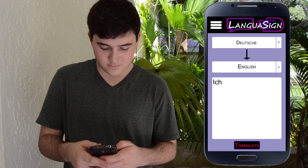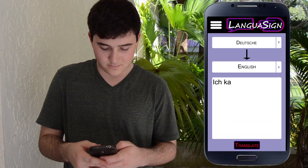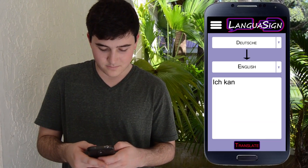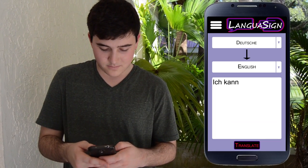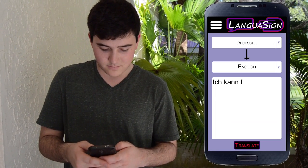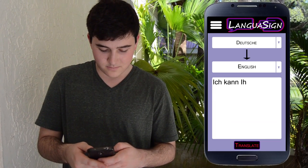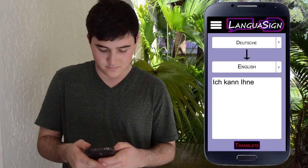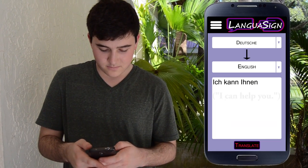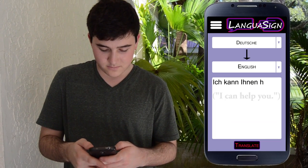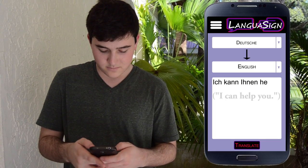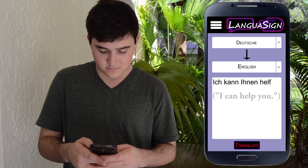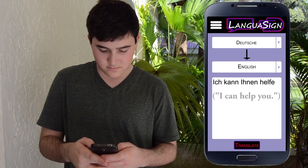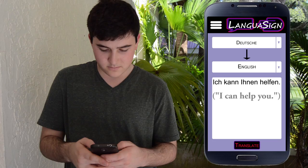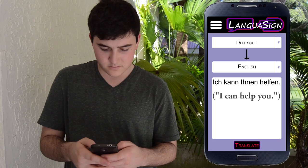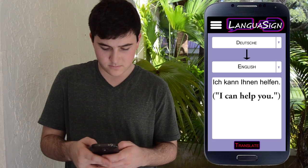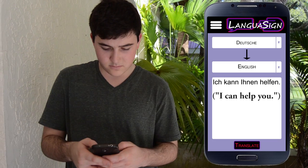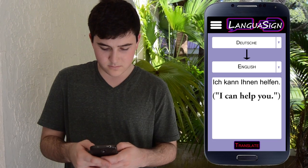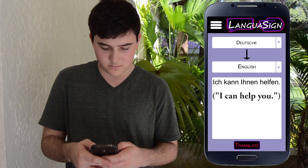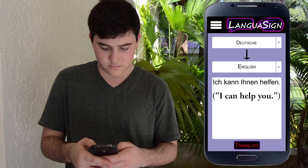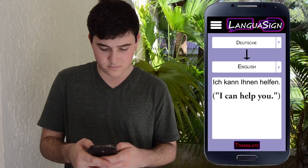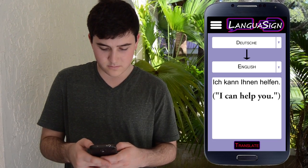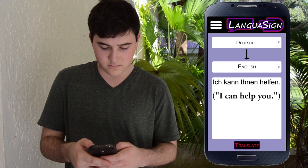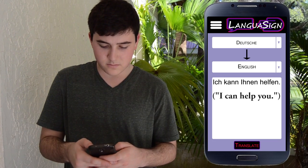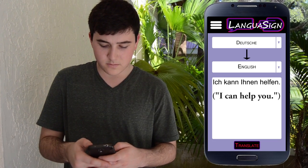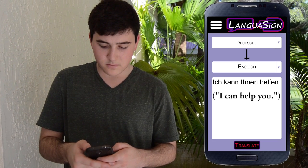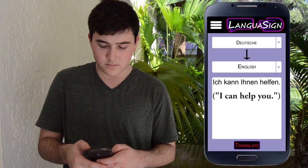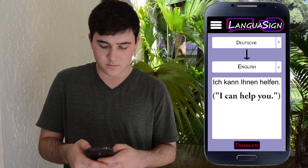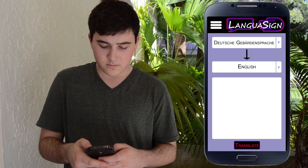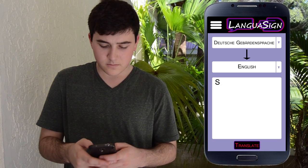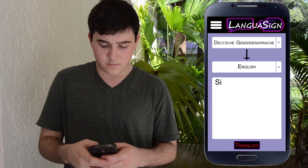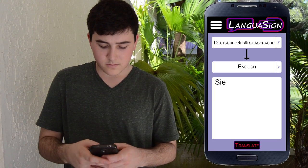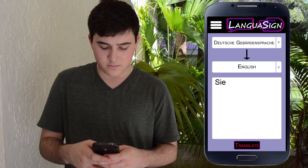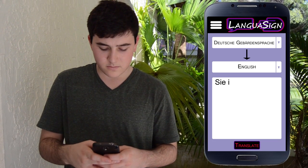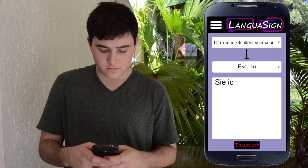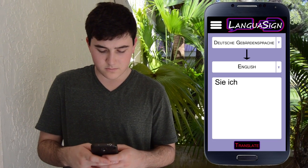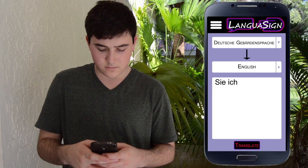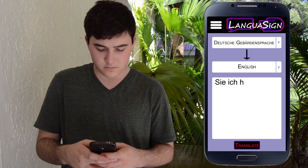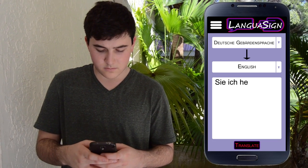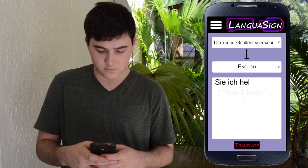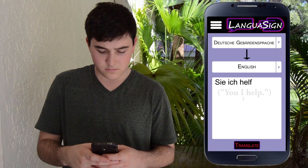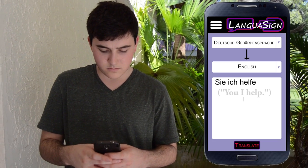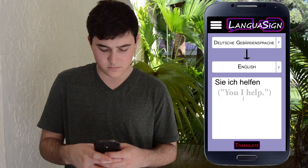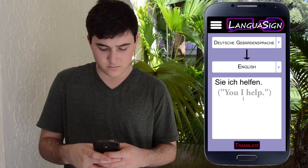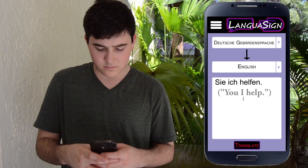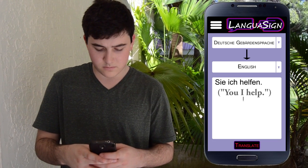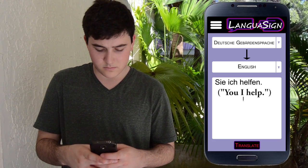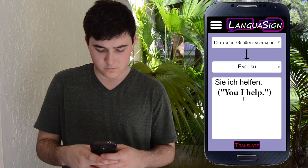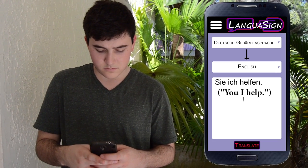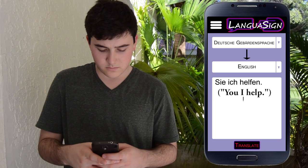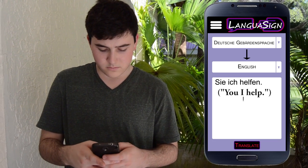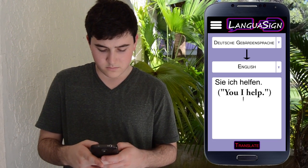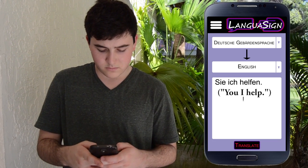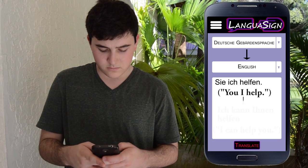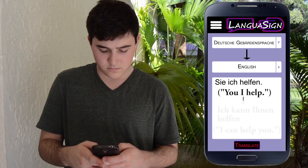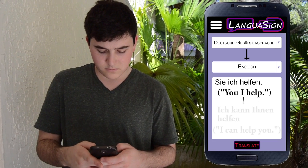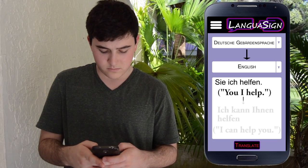If they know it, they can simply type in their spoken language. If not, they can type in the written form of their sign language's grammar to be specifically translated to the